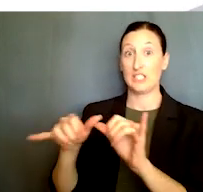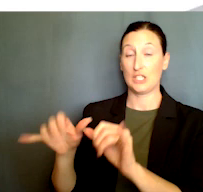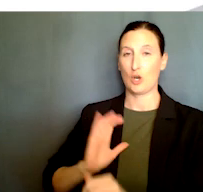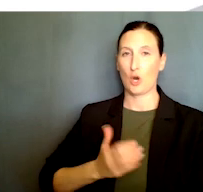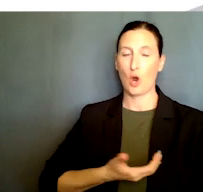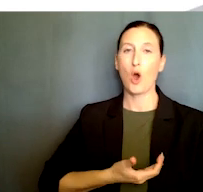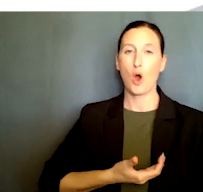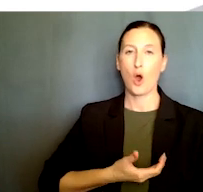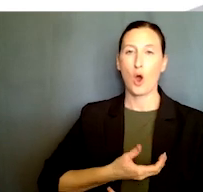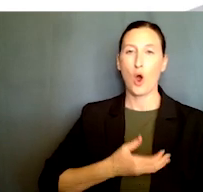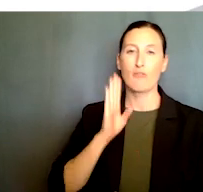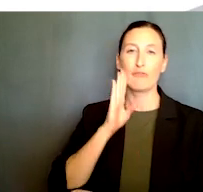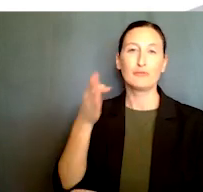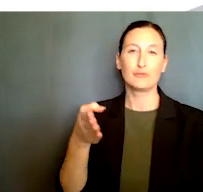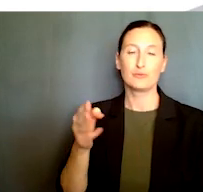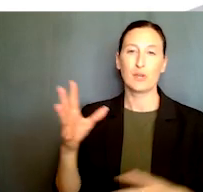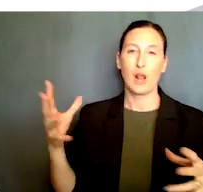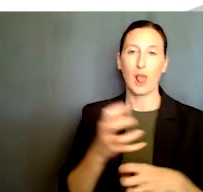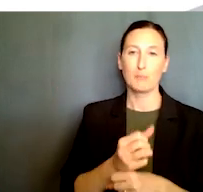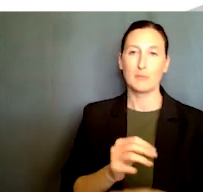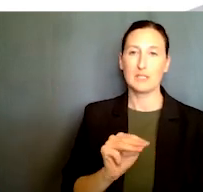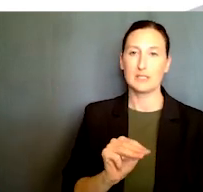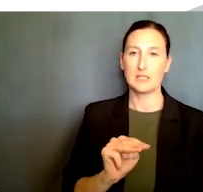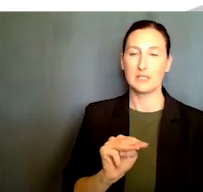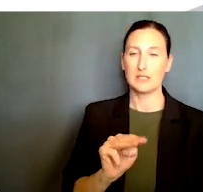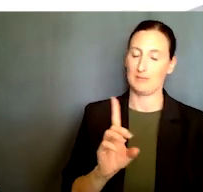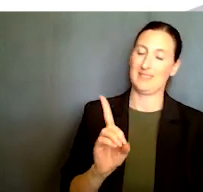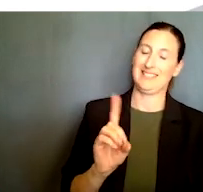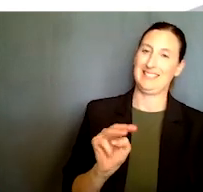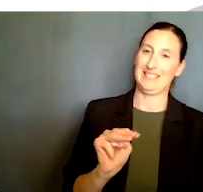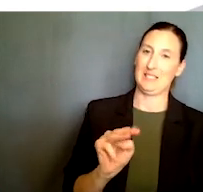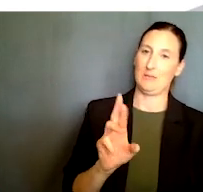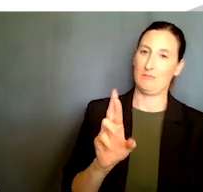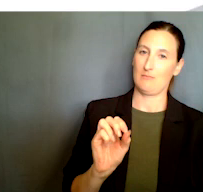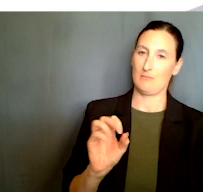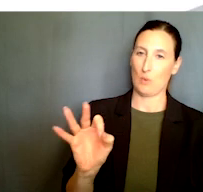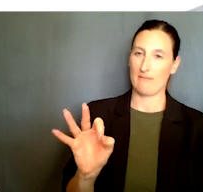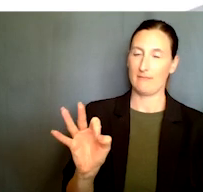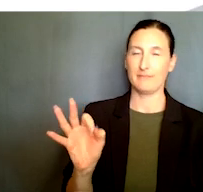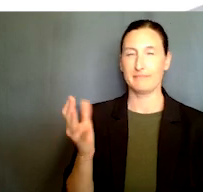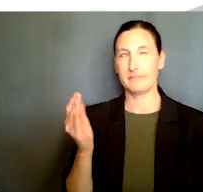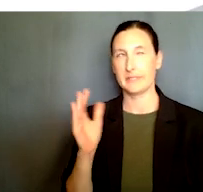so the acronym is DMREF, which somehow seems easy to remember.